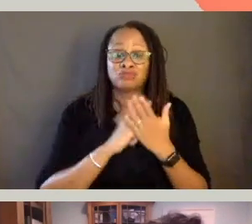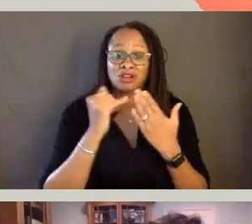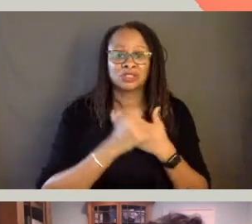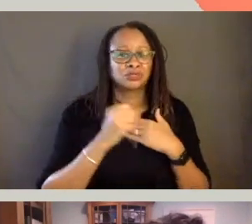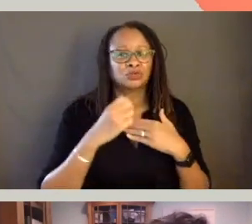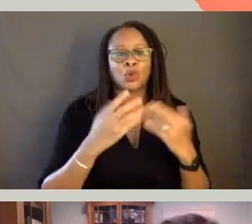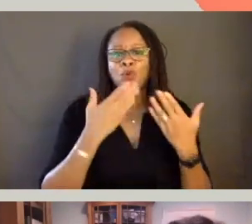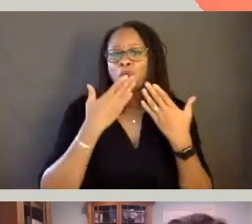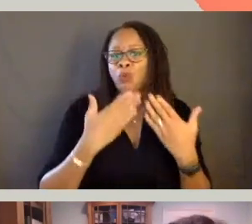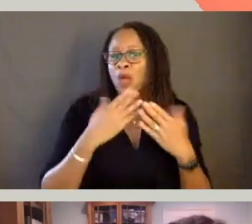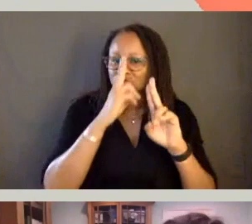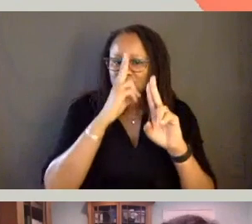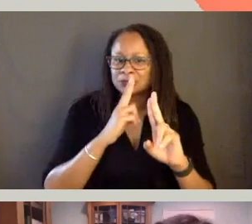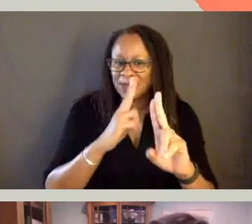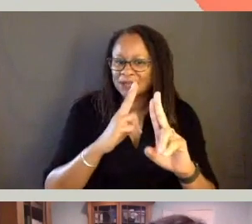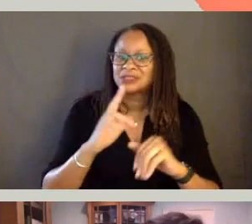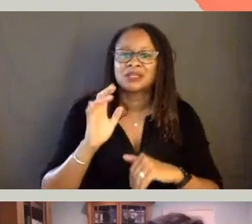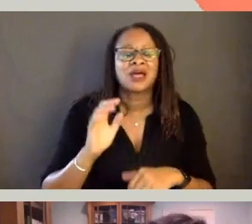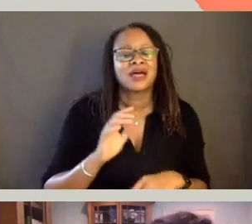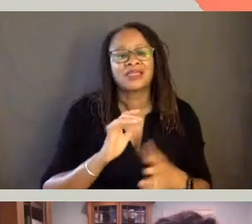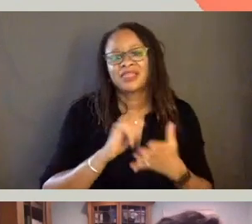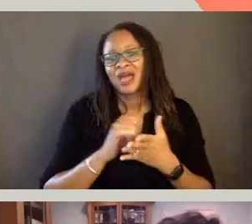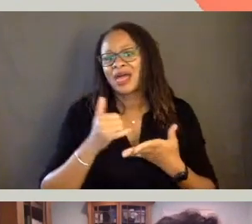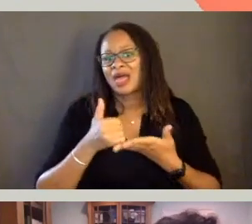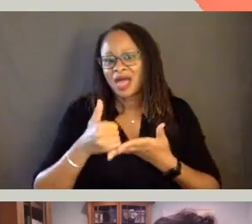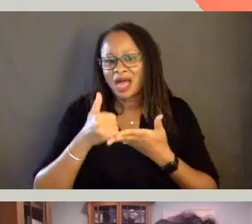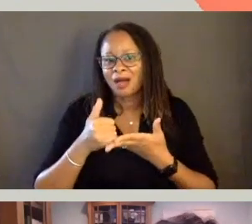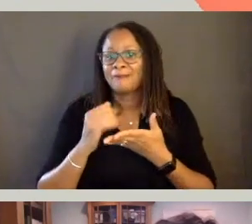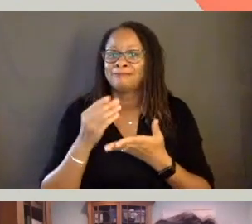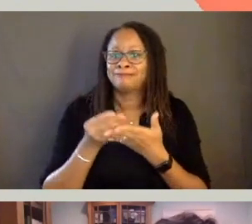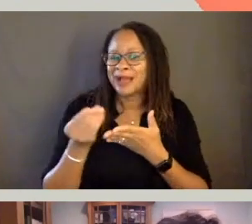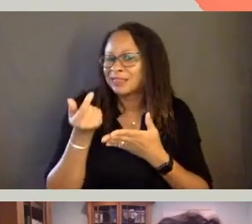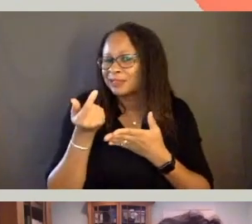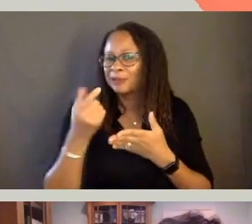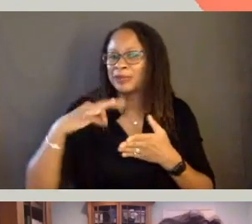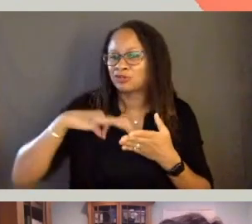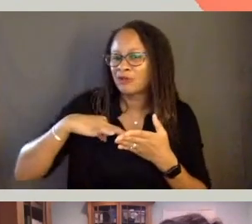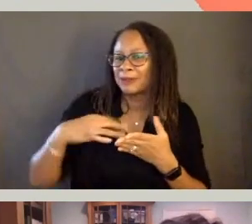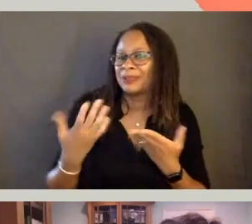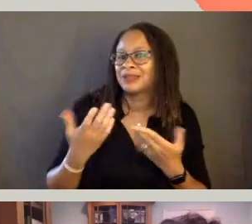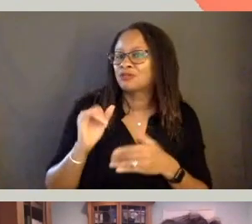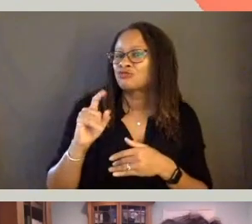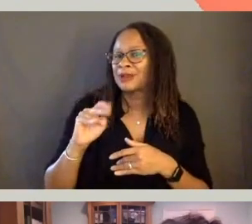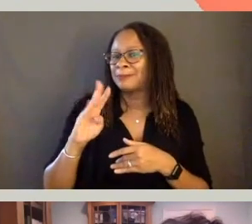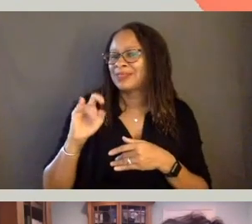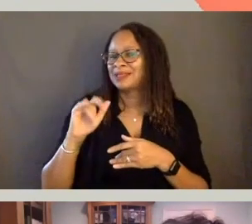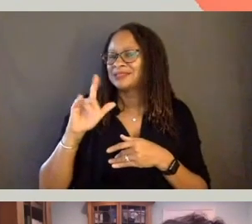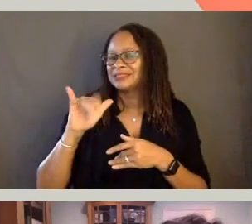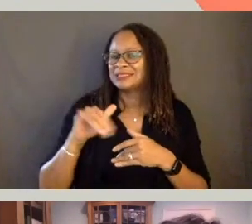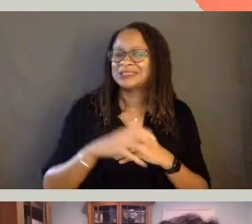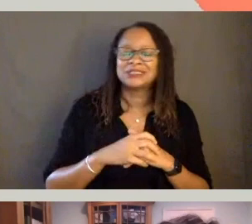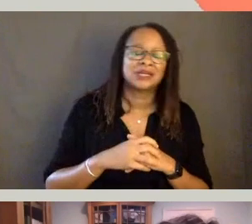like that helped buy us a little bit of credibility. But I remember being in a really intense,